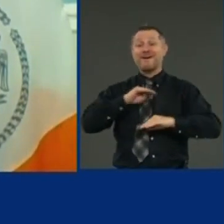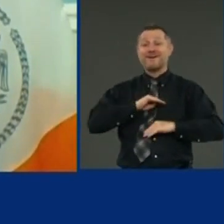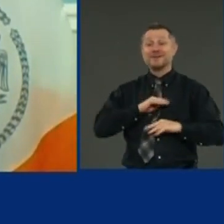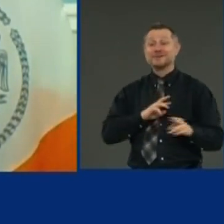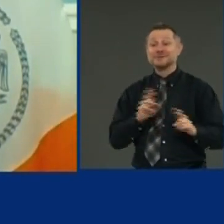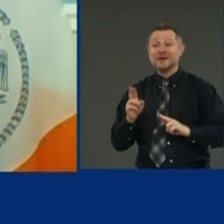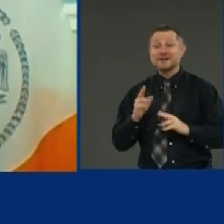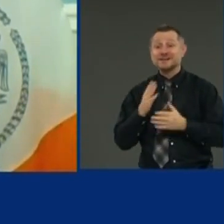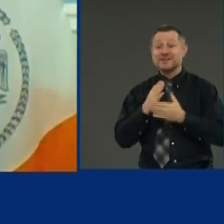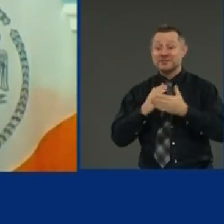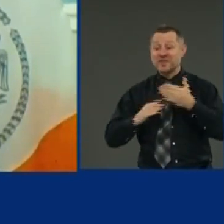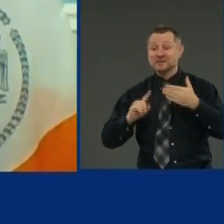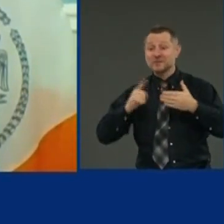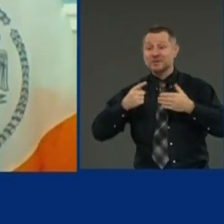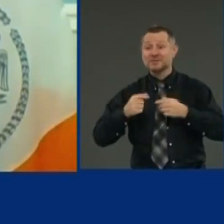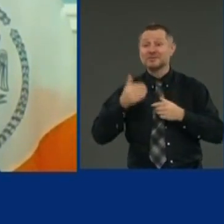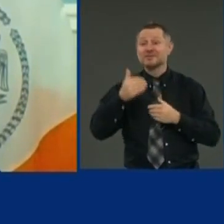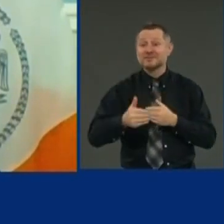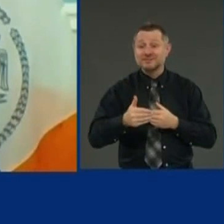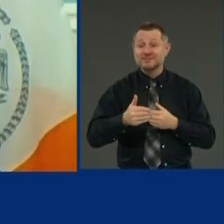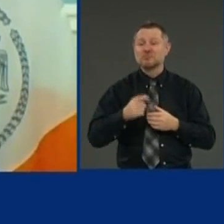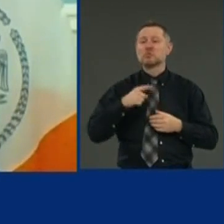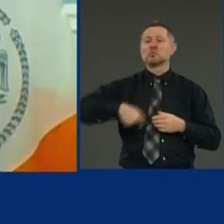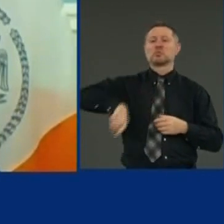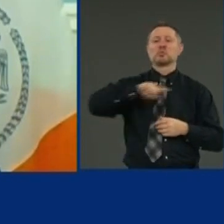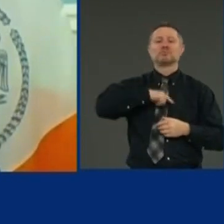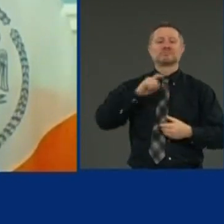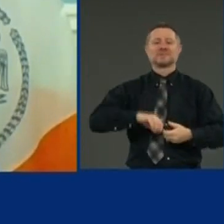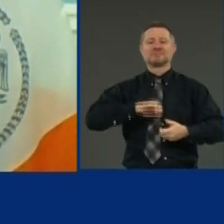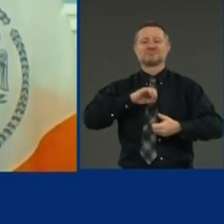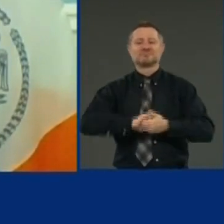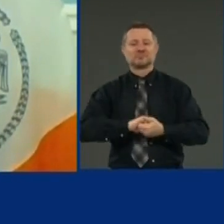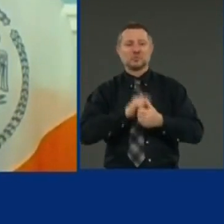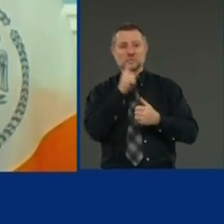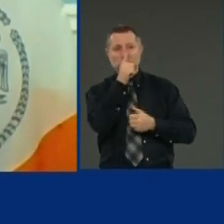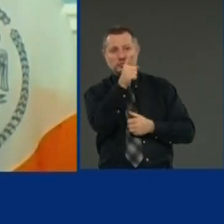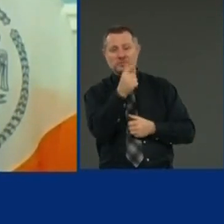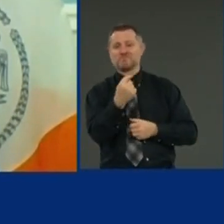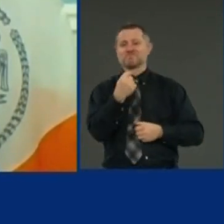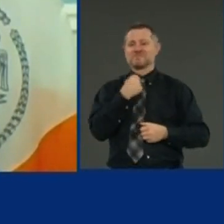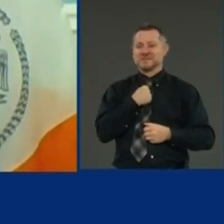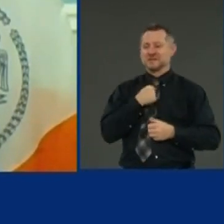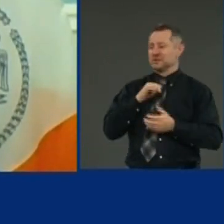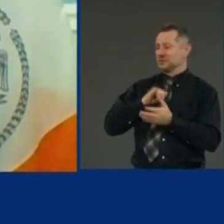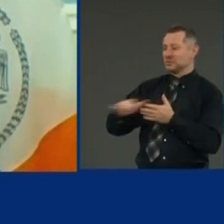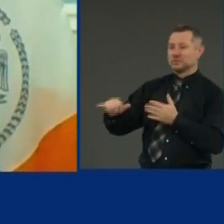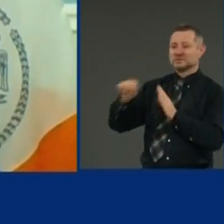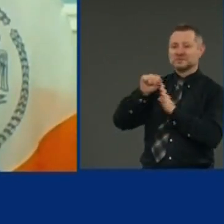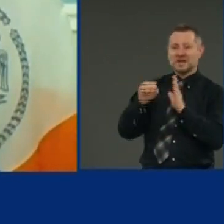DIRECTION BUT THAT KEY OF GETTING TO A POINT FOR DEFINITION FOR THAT PHASE ONE CAME FROM THE COLLABORATION